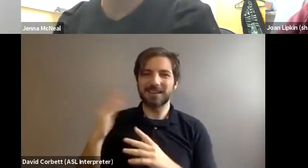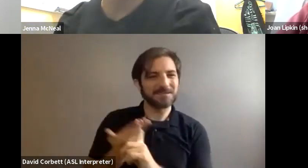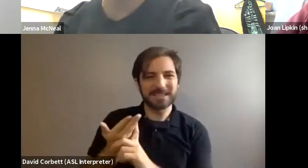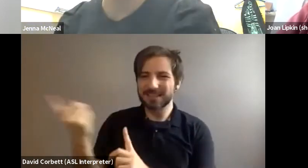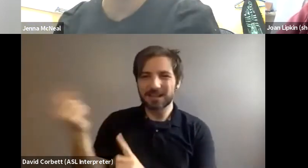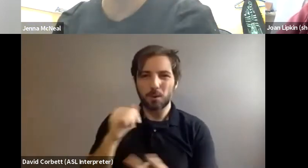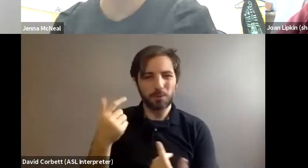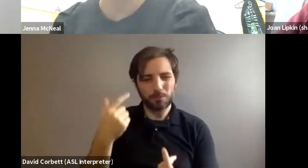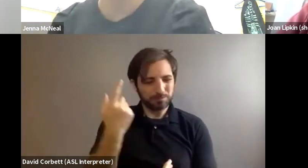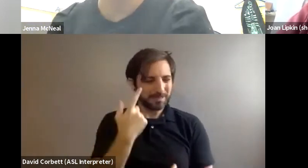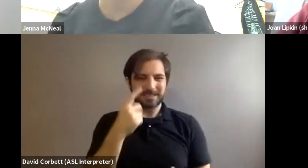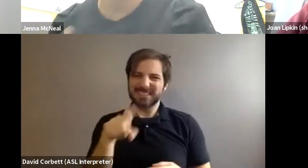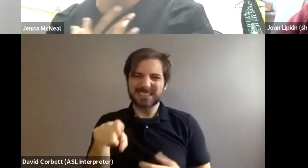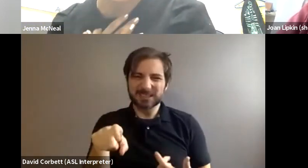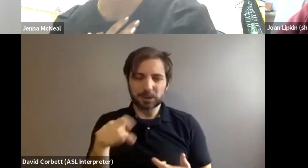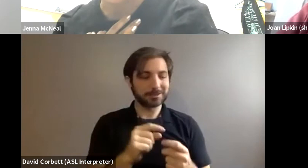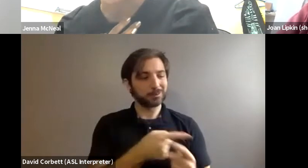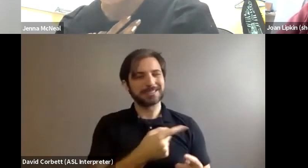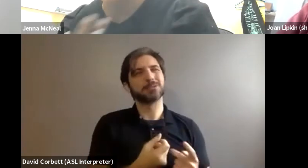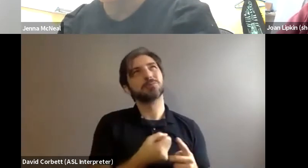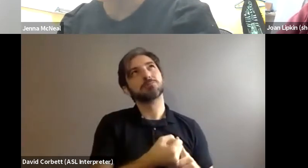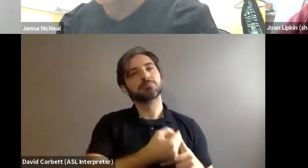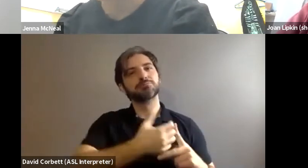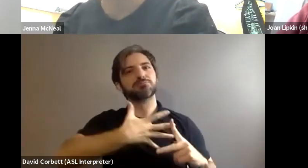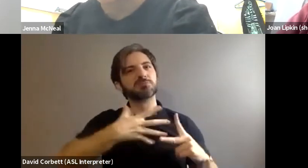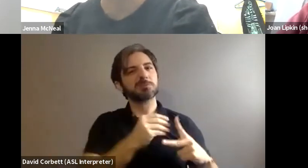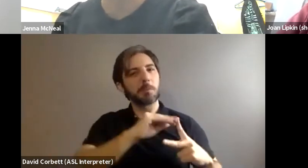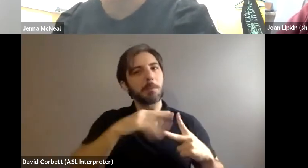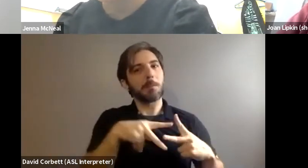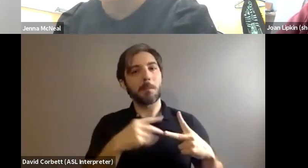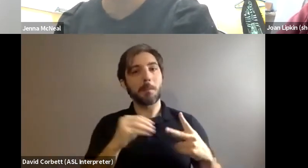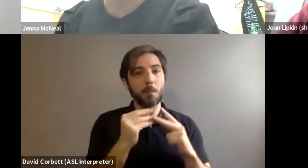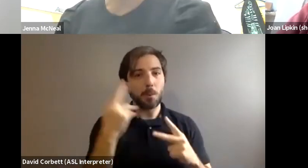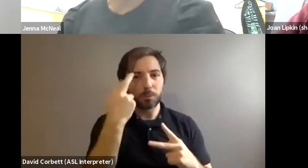it's not necessarily it was for me at the time because like i said i was a mom but also